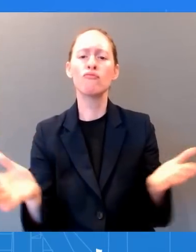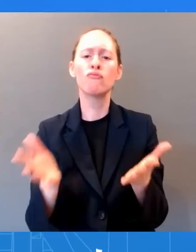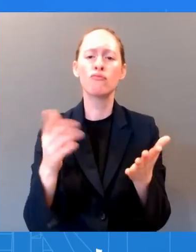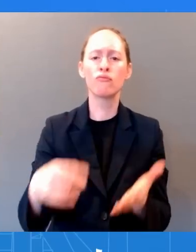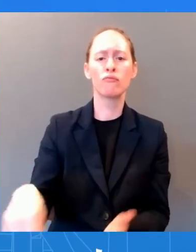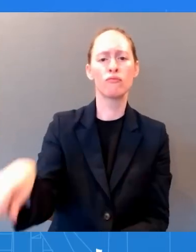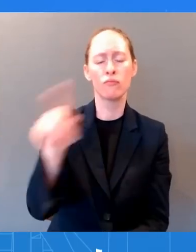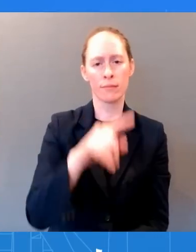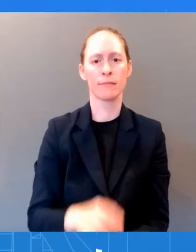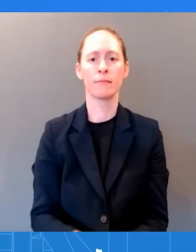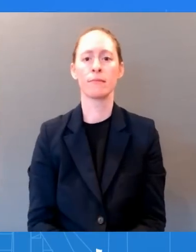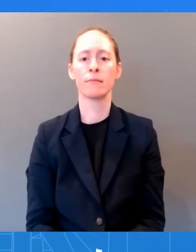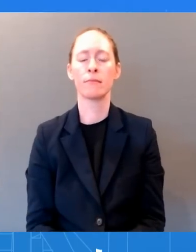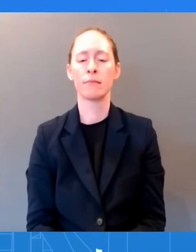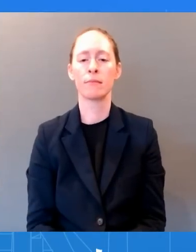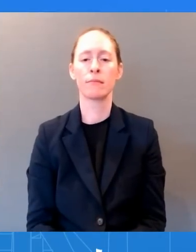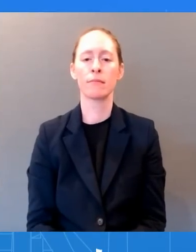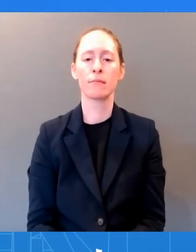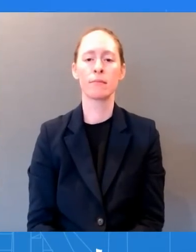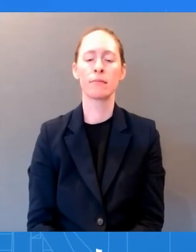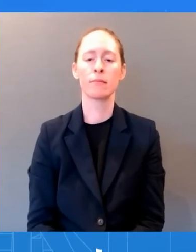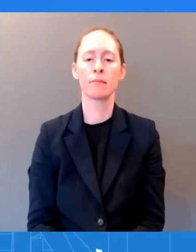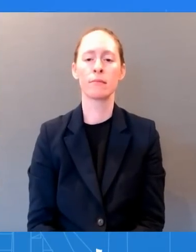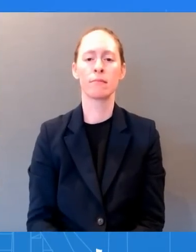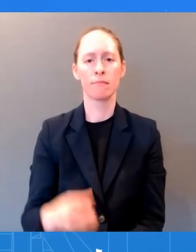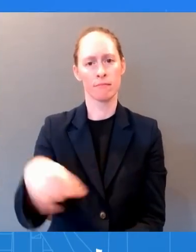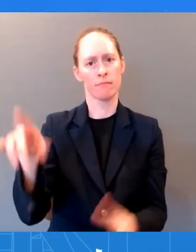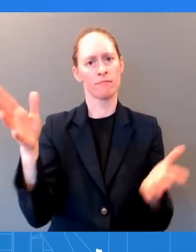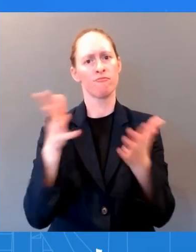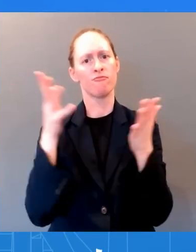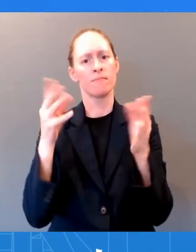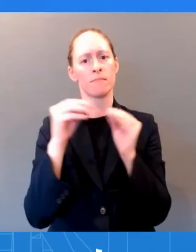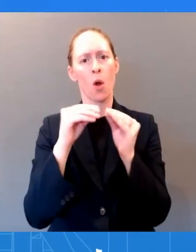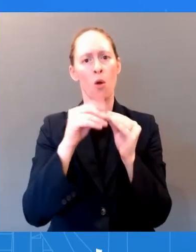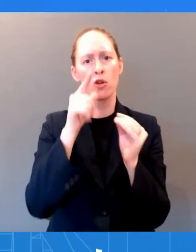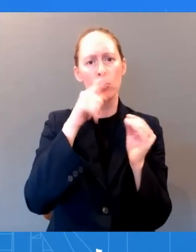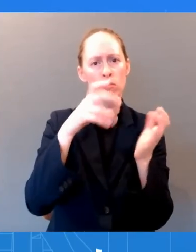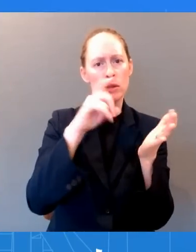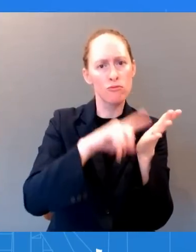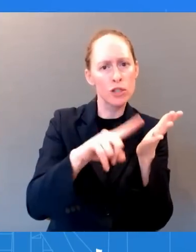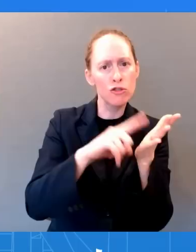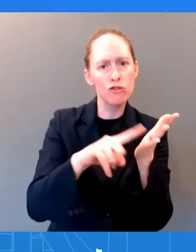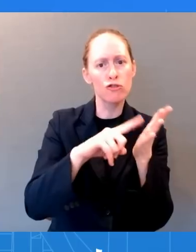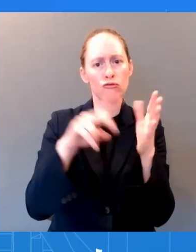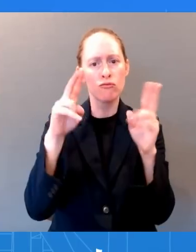explore what else we can do. As far as reforms, we just don't have anything to share for you today. The Press: And one last question.